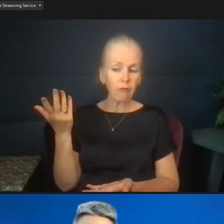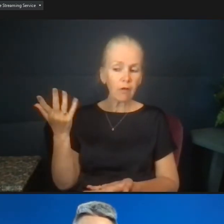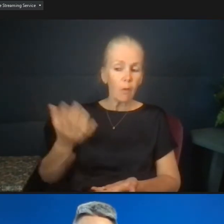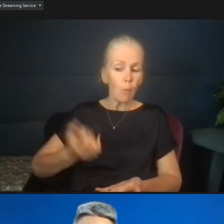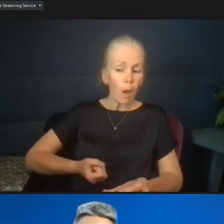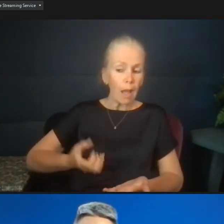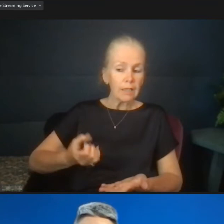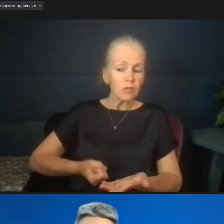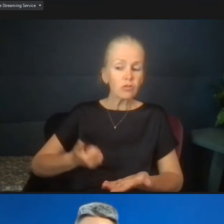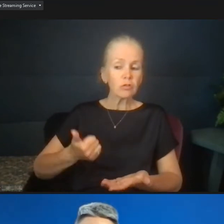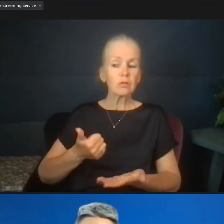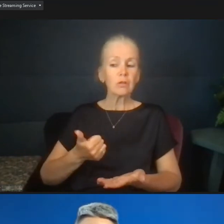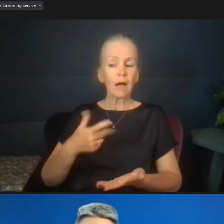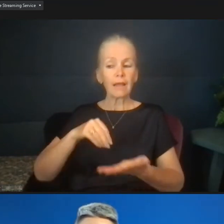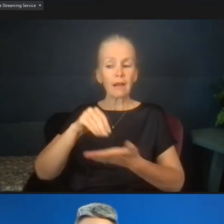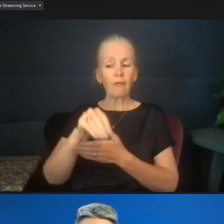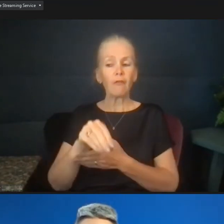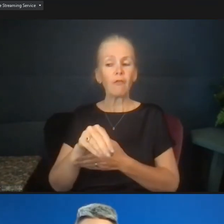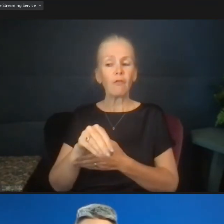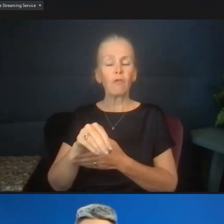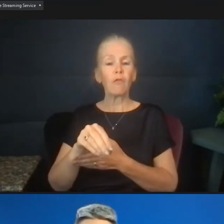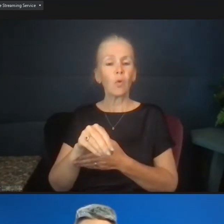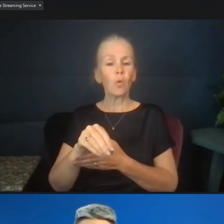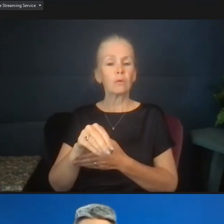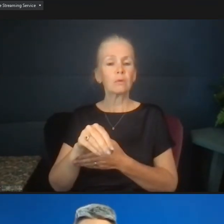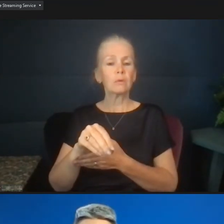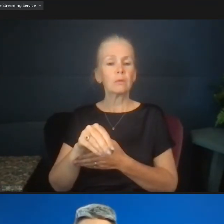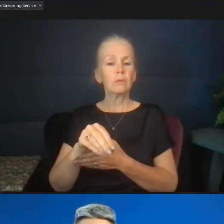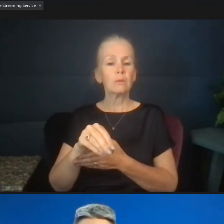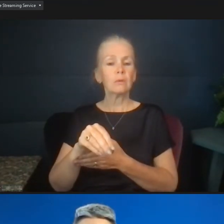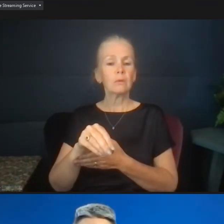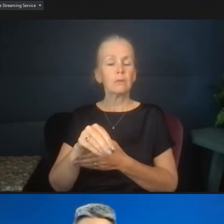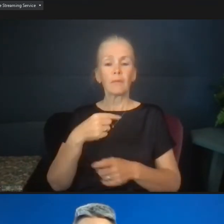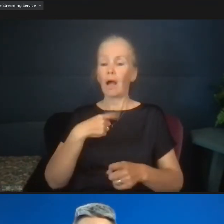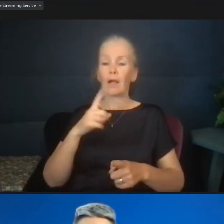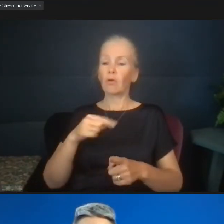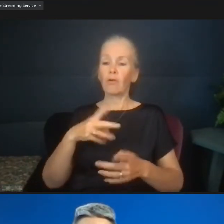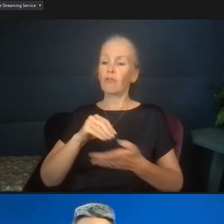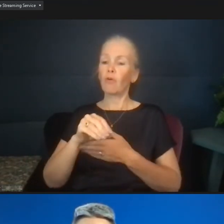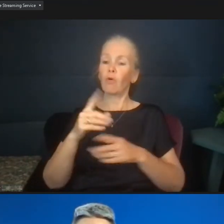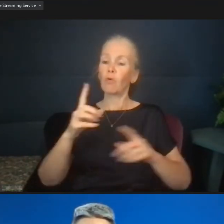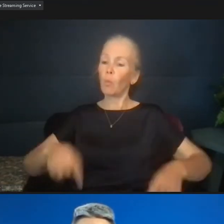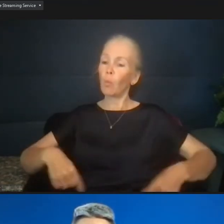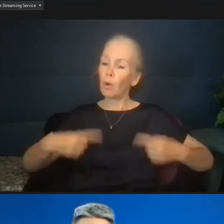afford the stuff that, you know, I couldn't afford wheelchairs for years, I had to rely on donations